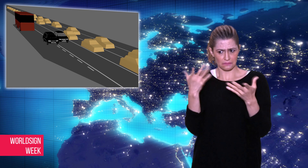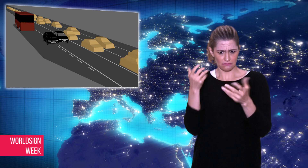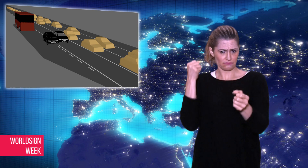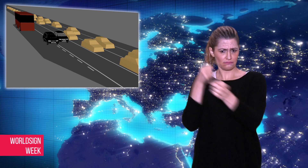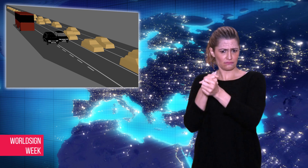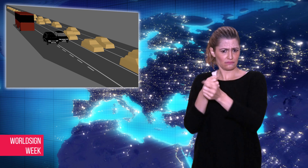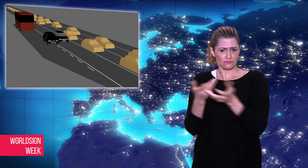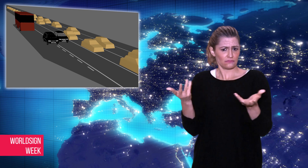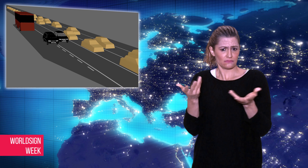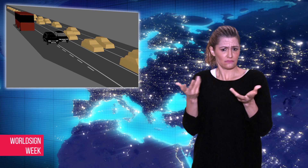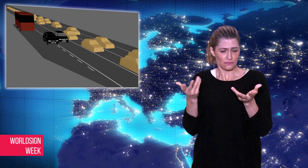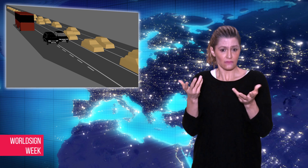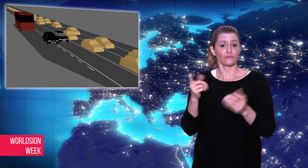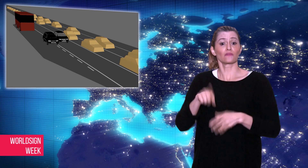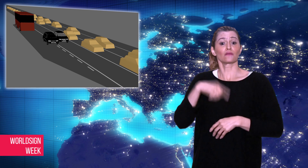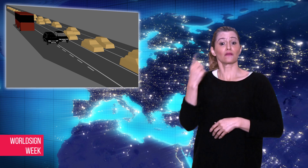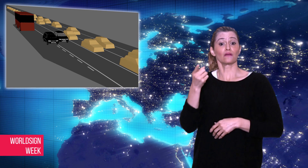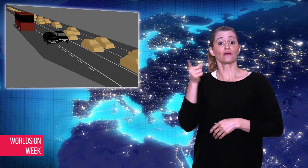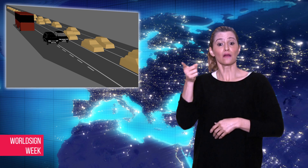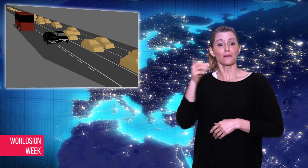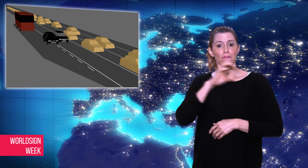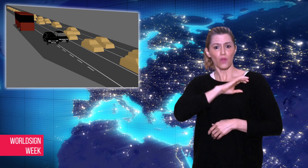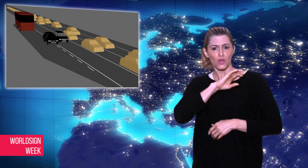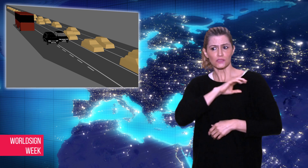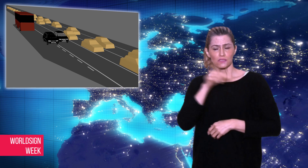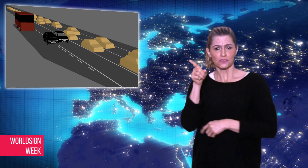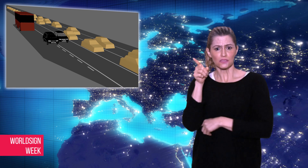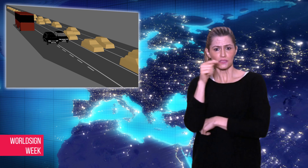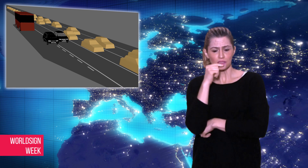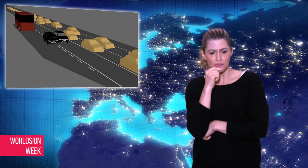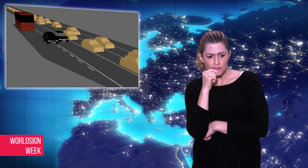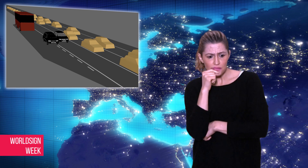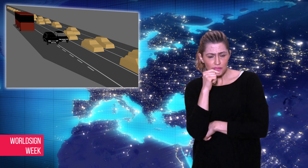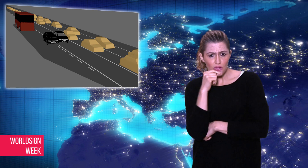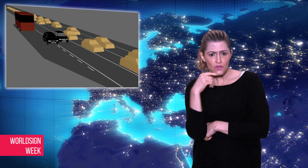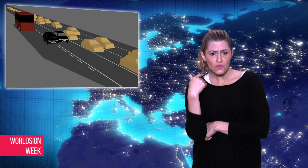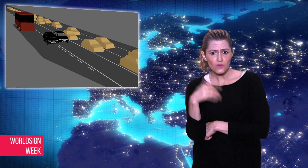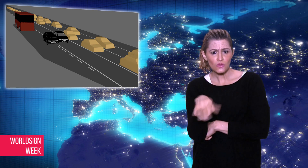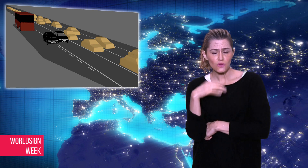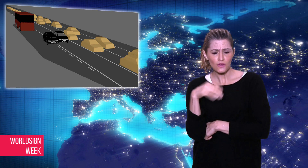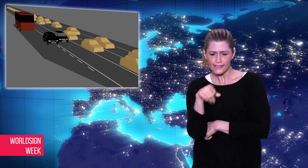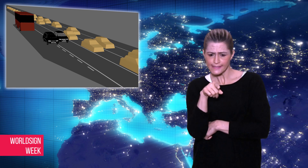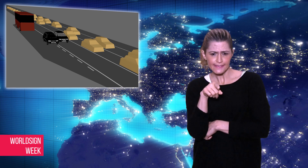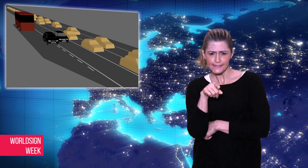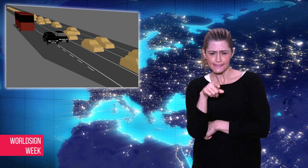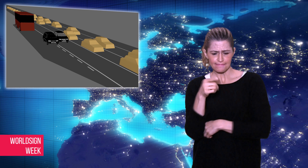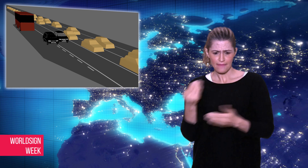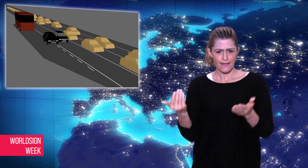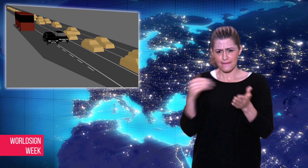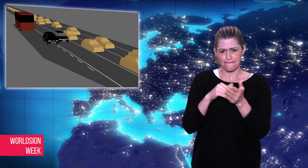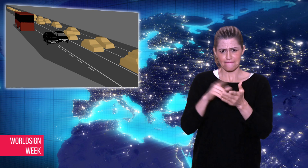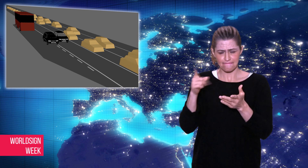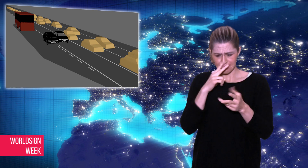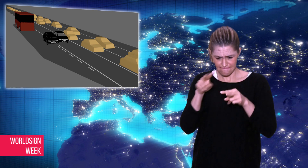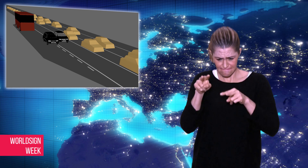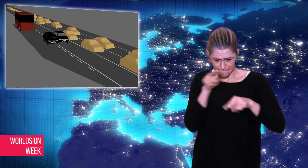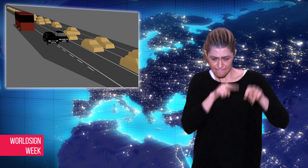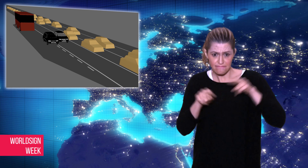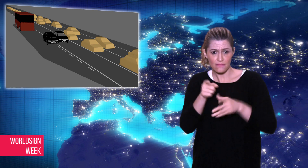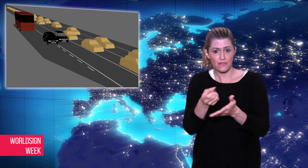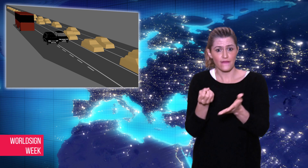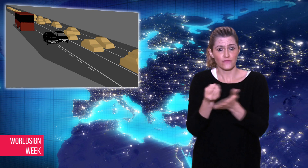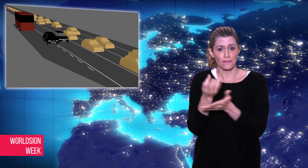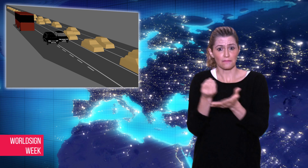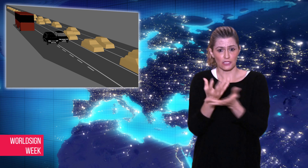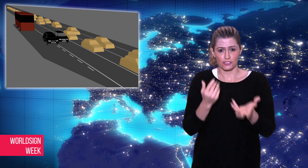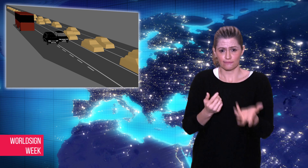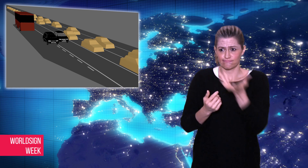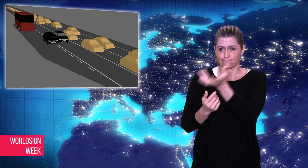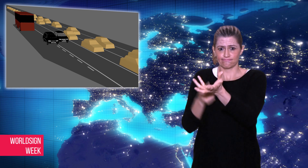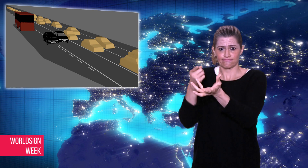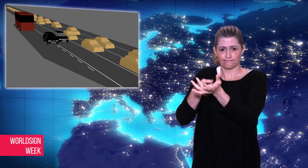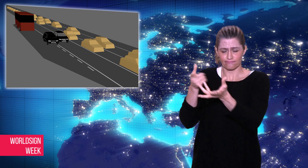street. The police revised the report and determined